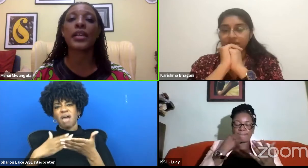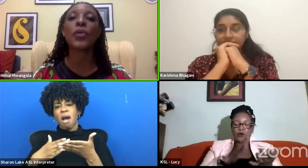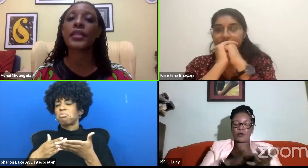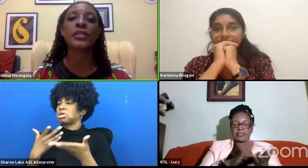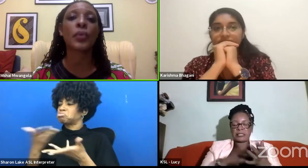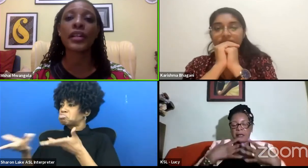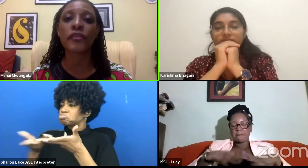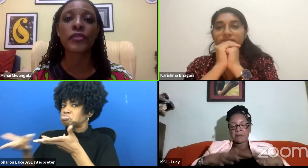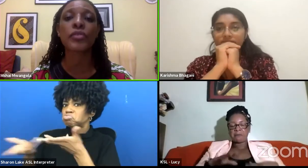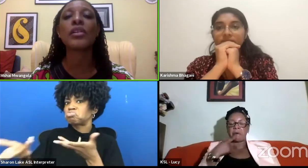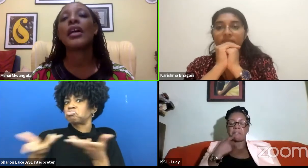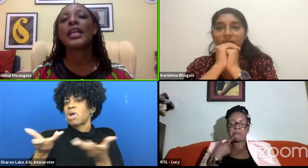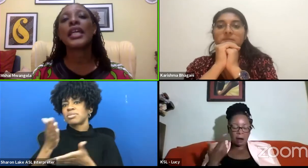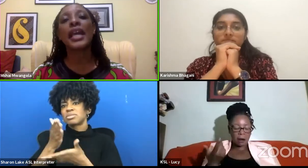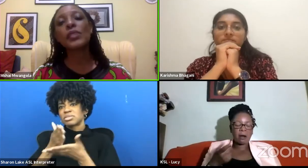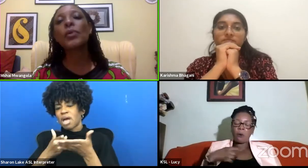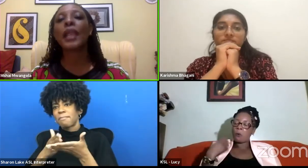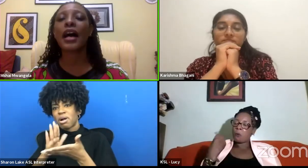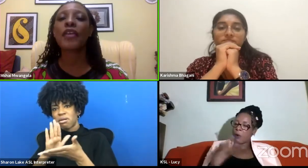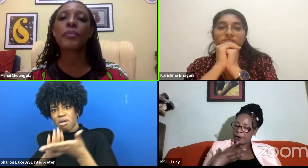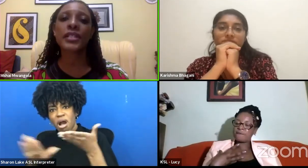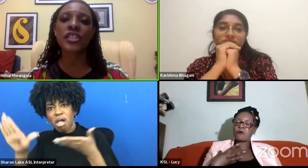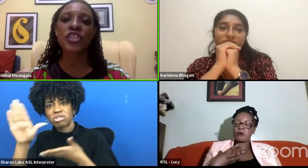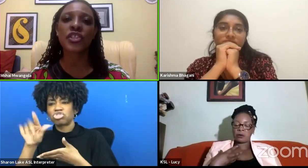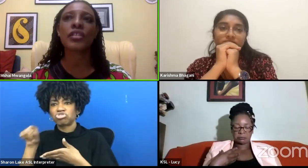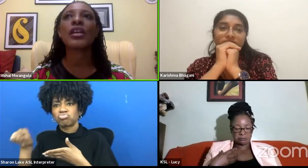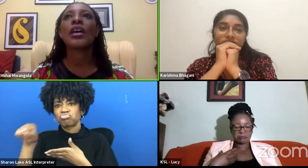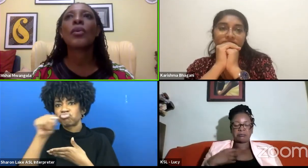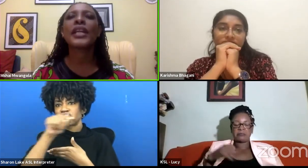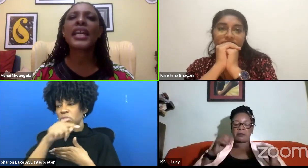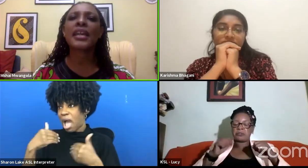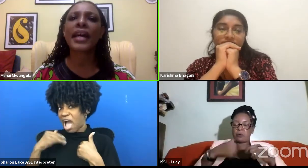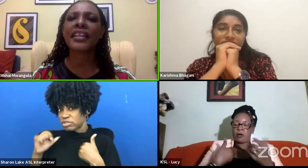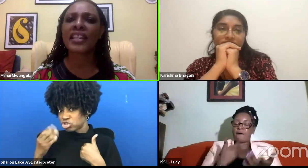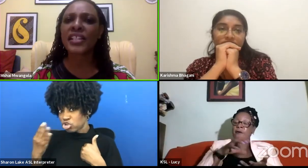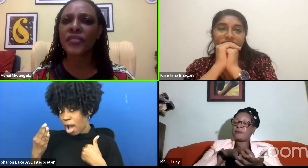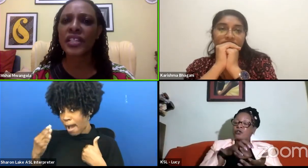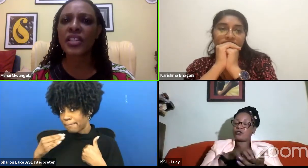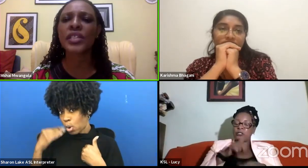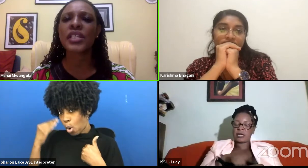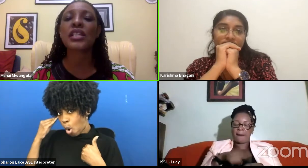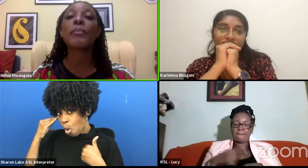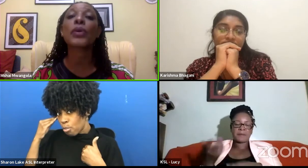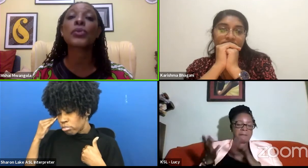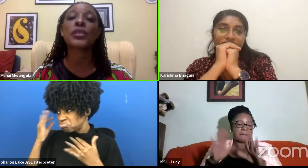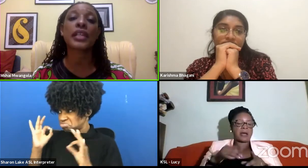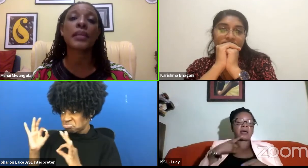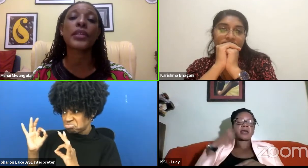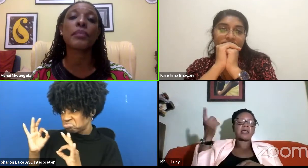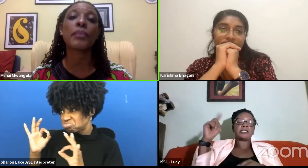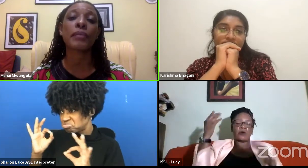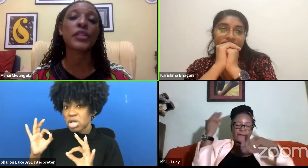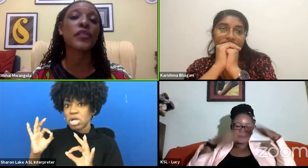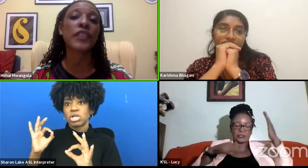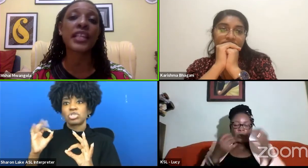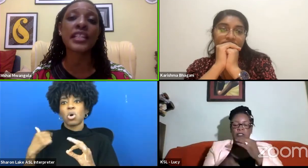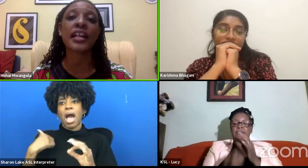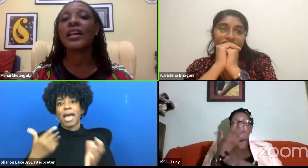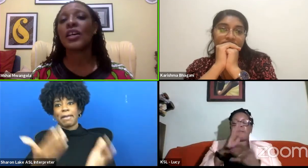"Oh, this is wonderful. Yes. We will have a position." When I came back, Kenyatta University was just about to set up the Department of Theater.